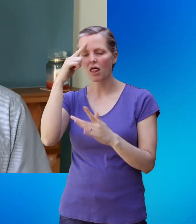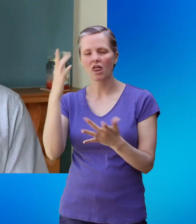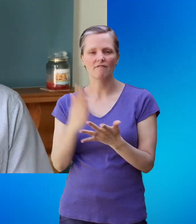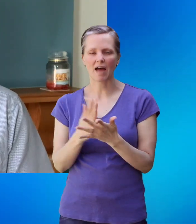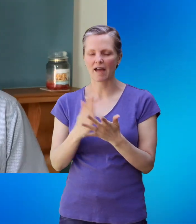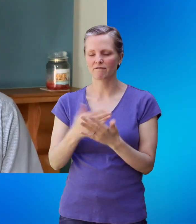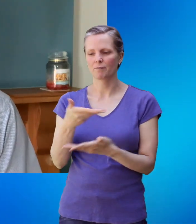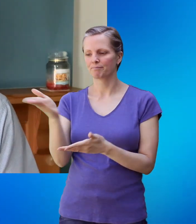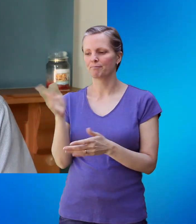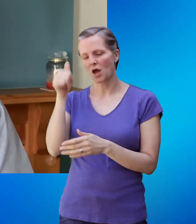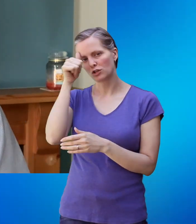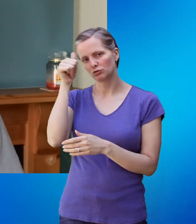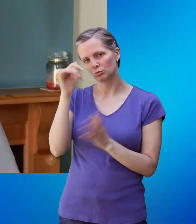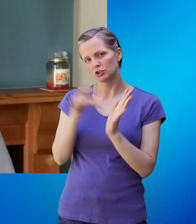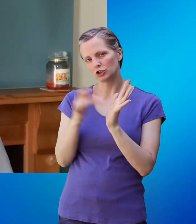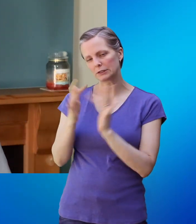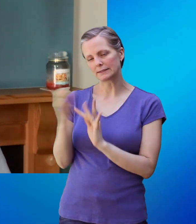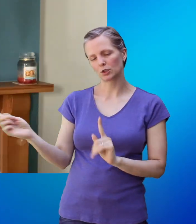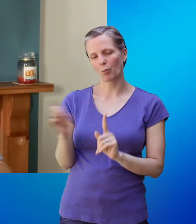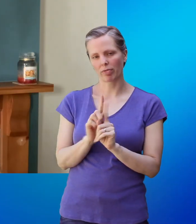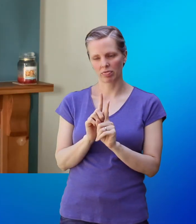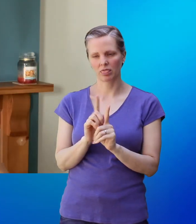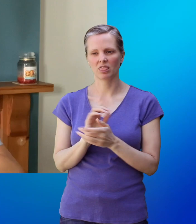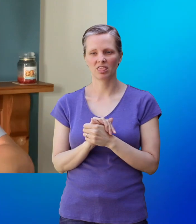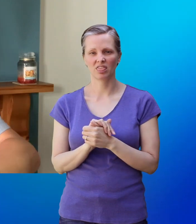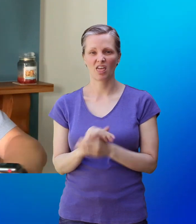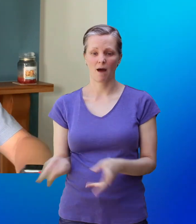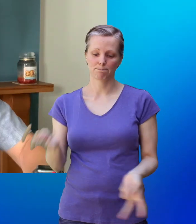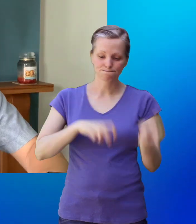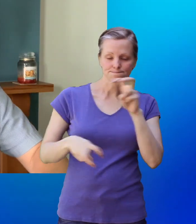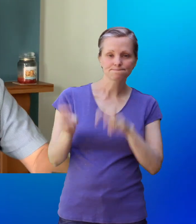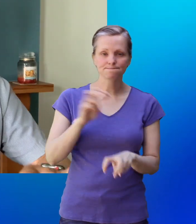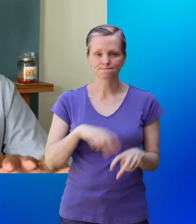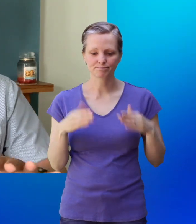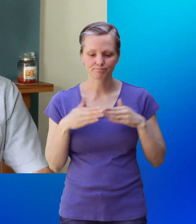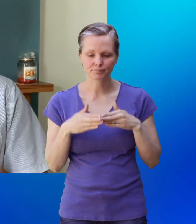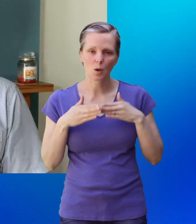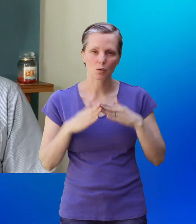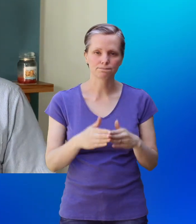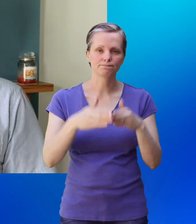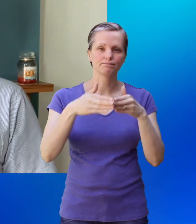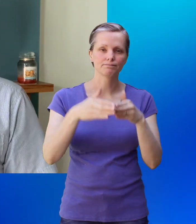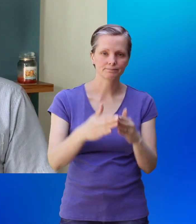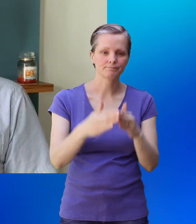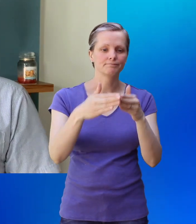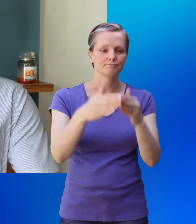knew that Jesus was with them. They set sail across the Sea of Galilee. but you